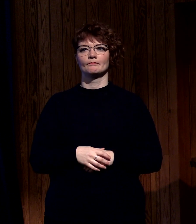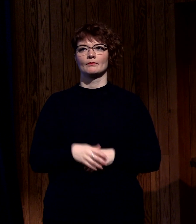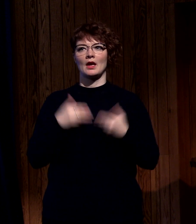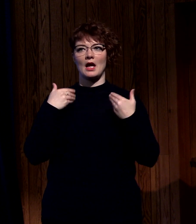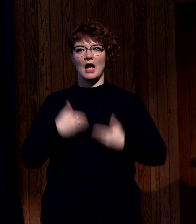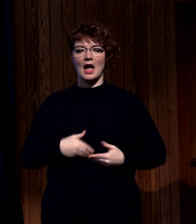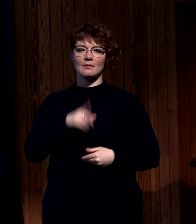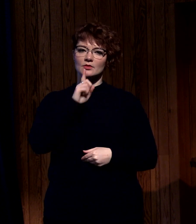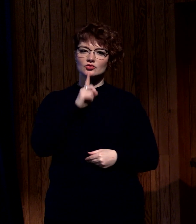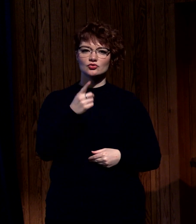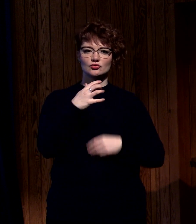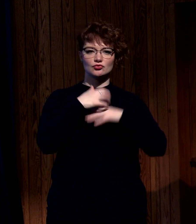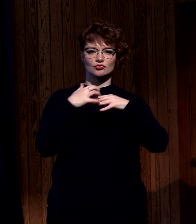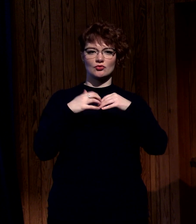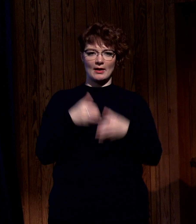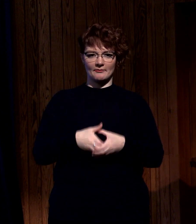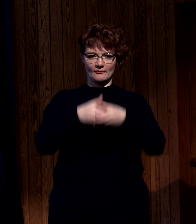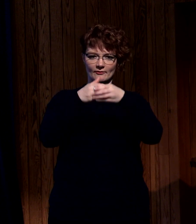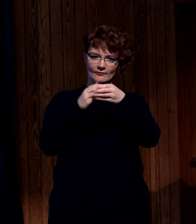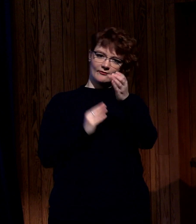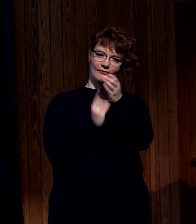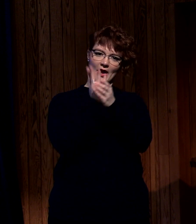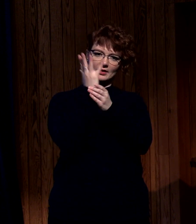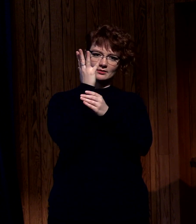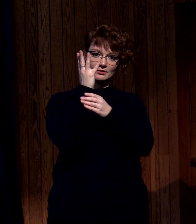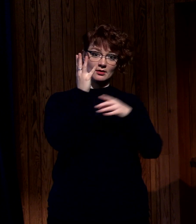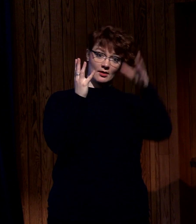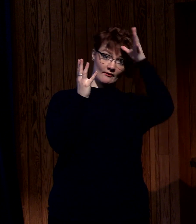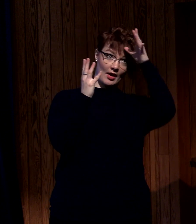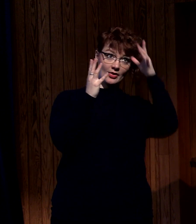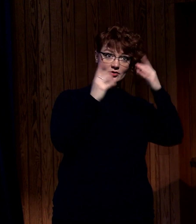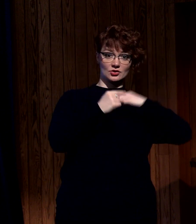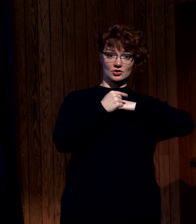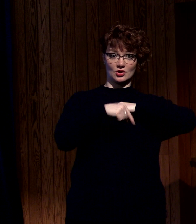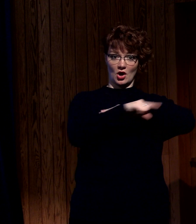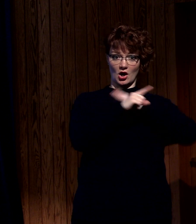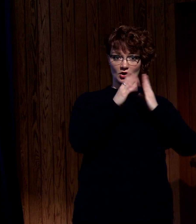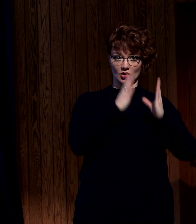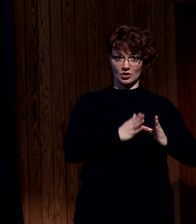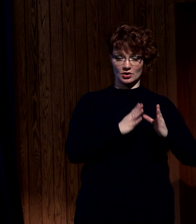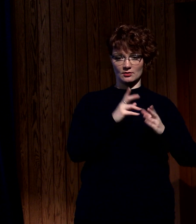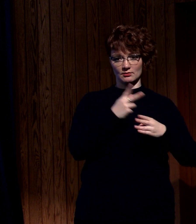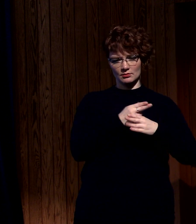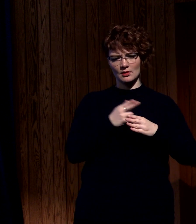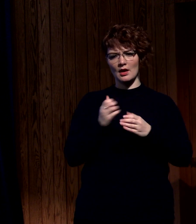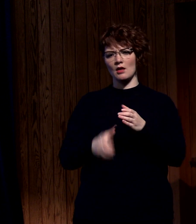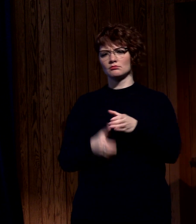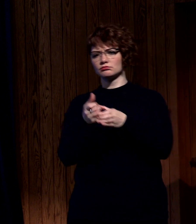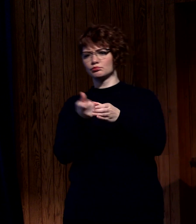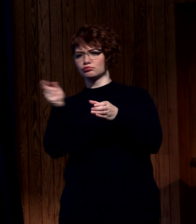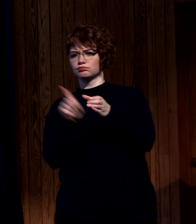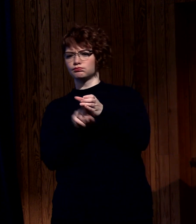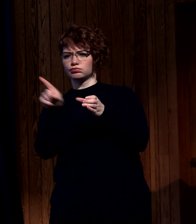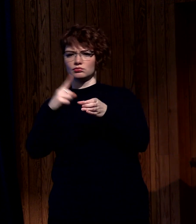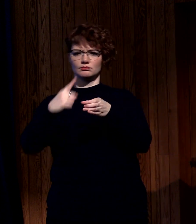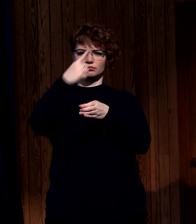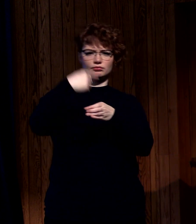the true grape vine and my Father is the gardener. He cuts off every branch of mine that doesn't produce fruit, and he